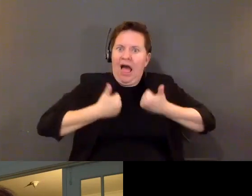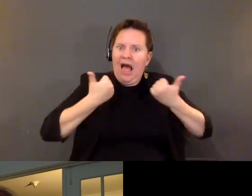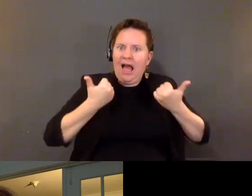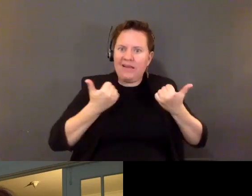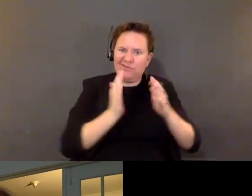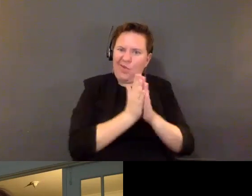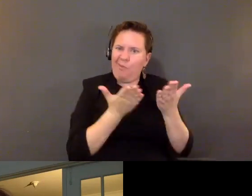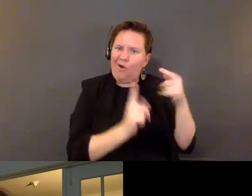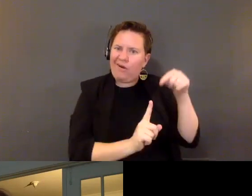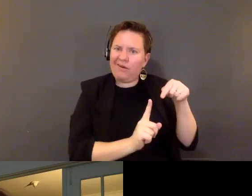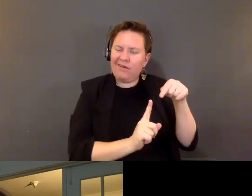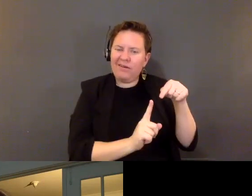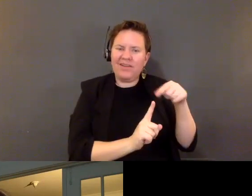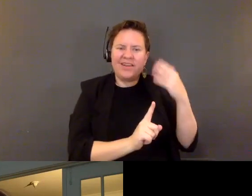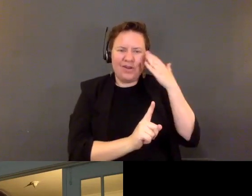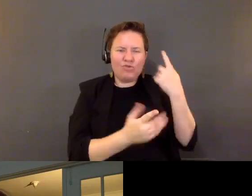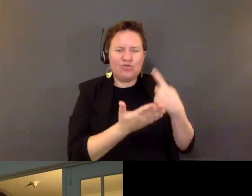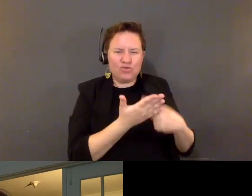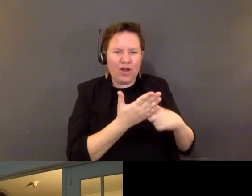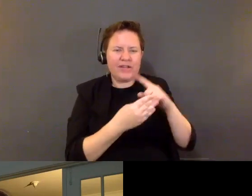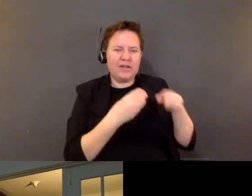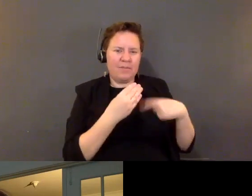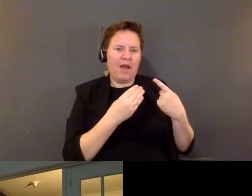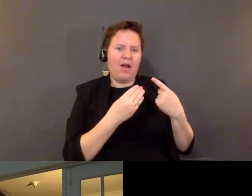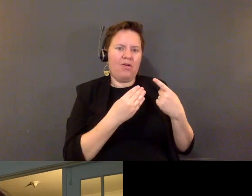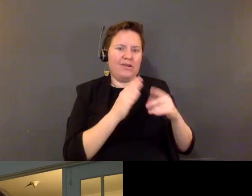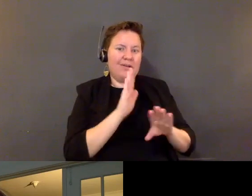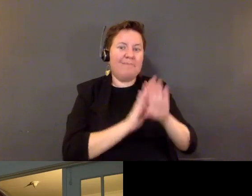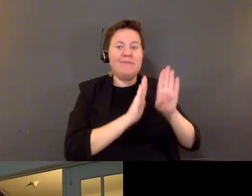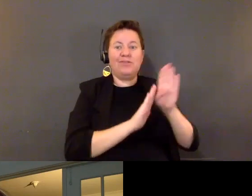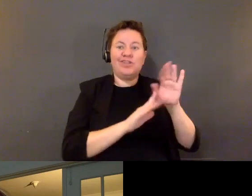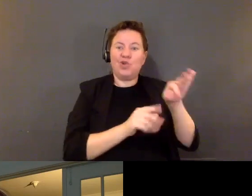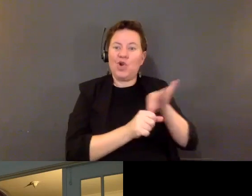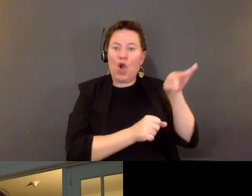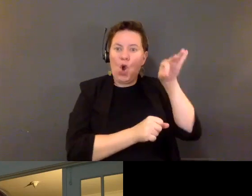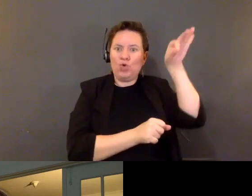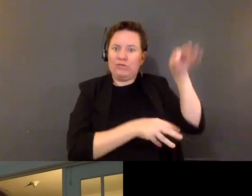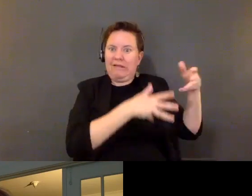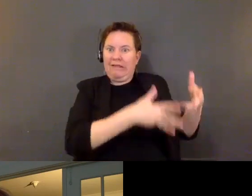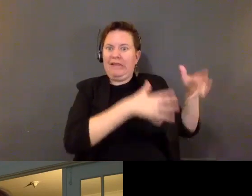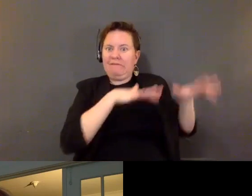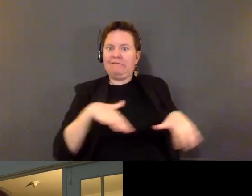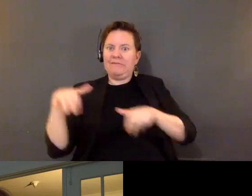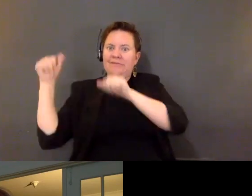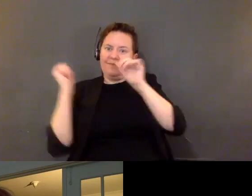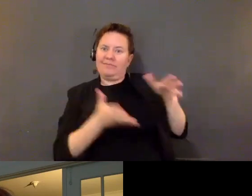and i know you're talking about you know building your ghost but the the thing that